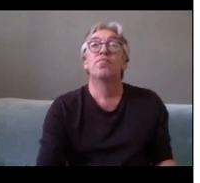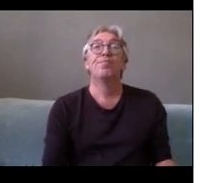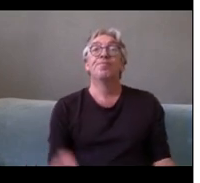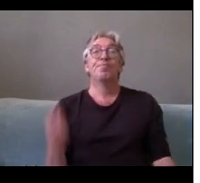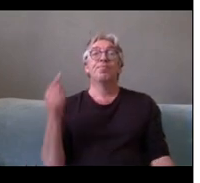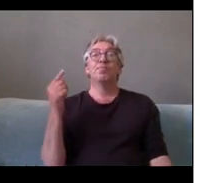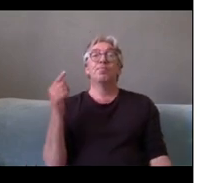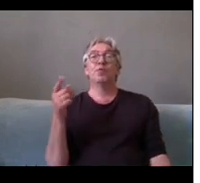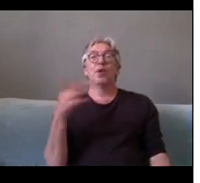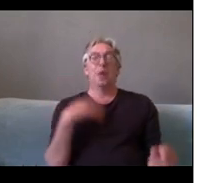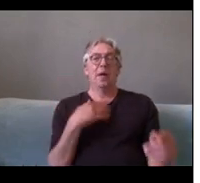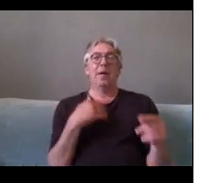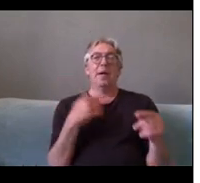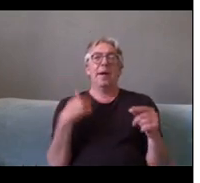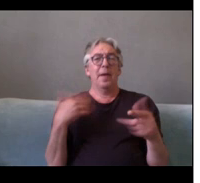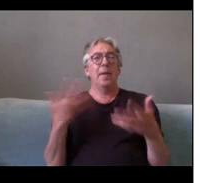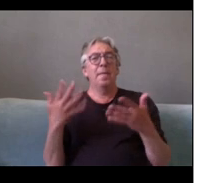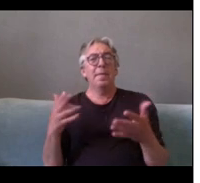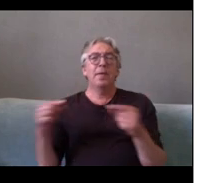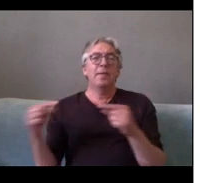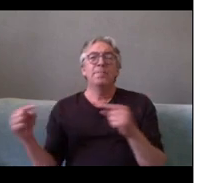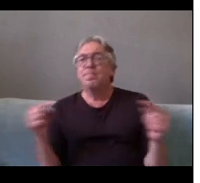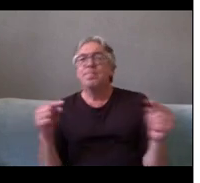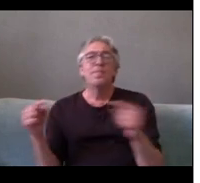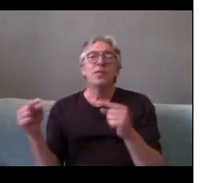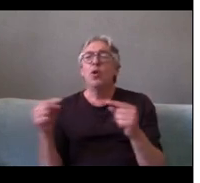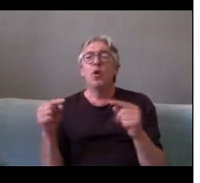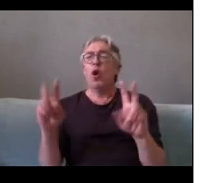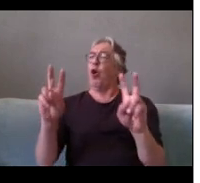I was discussing the issues of development of disability monograph